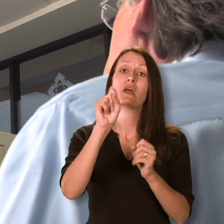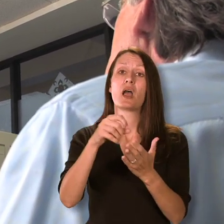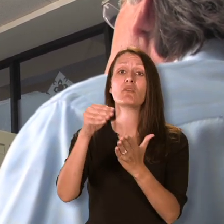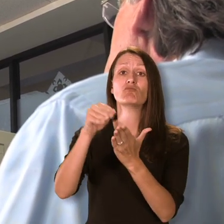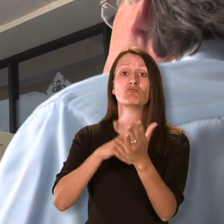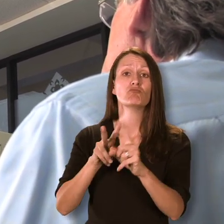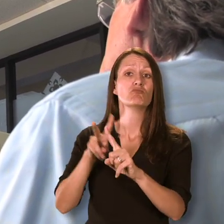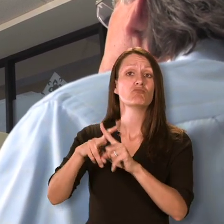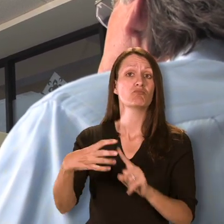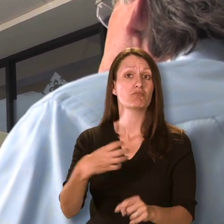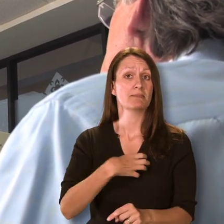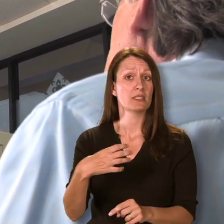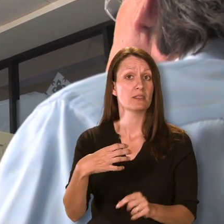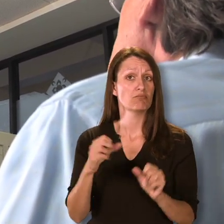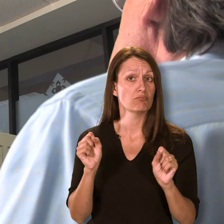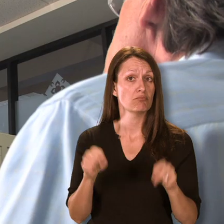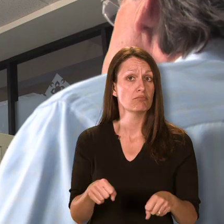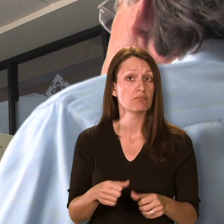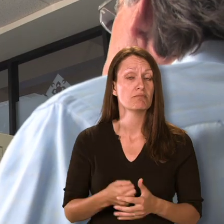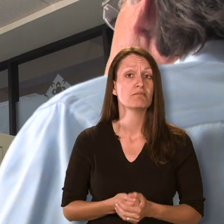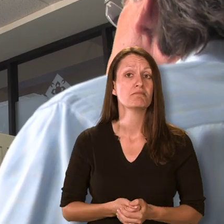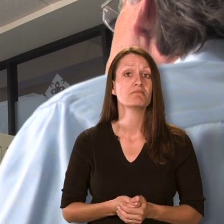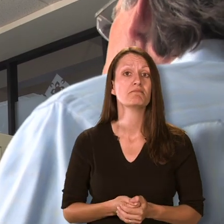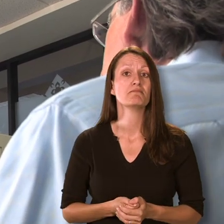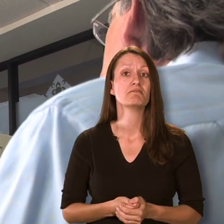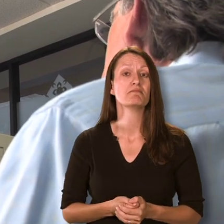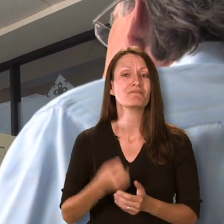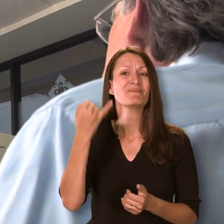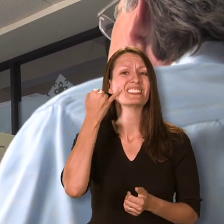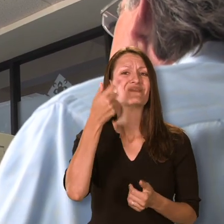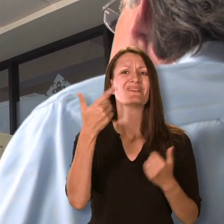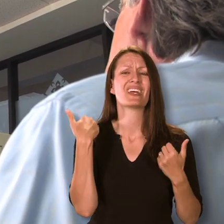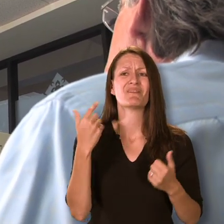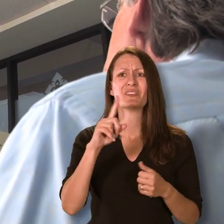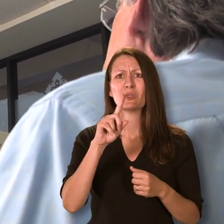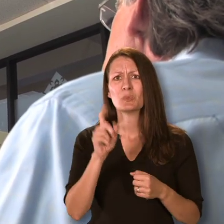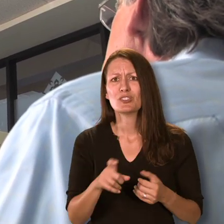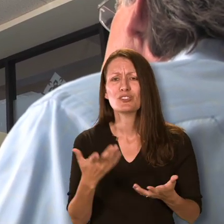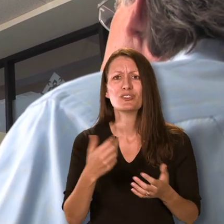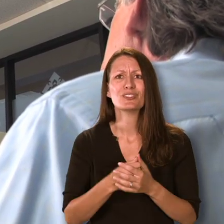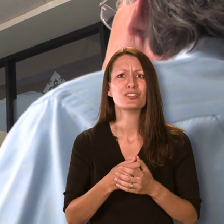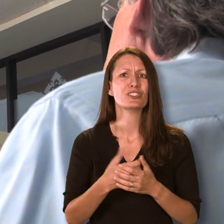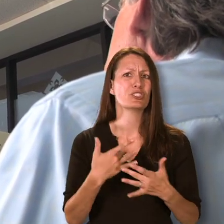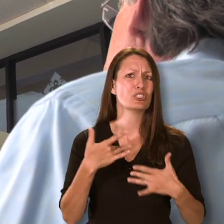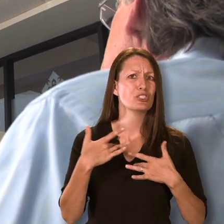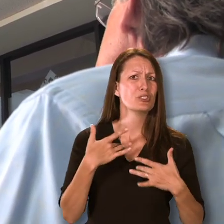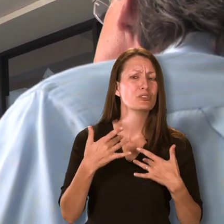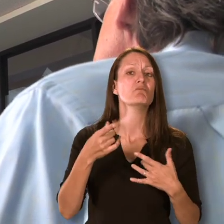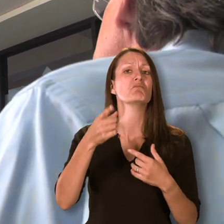You also can file a written complaint. If you have any questions or concerns,